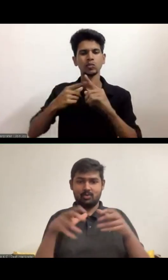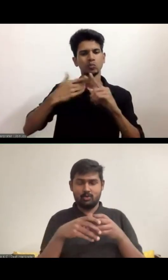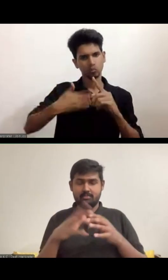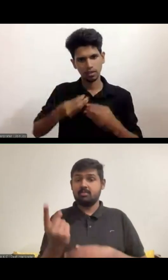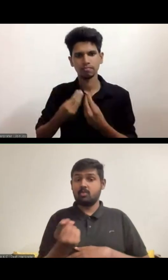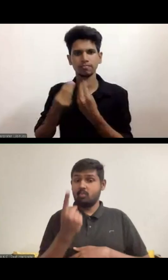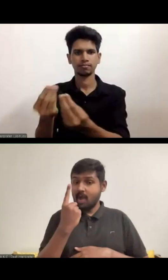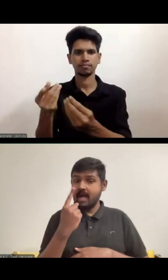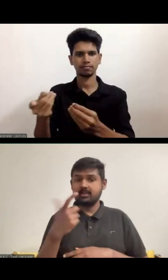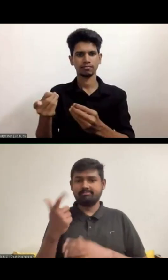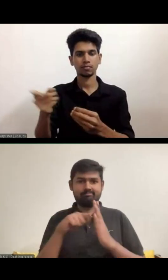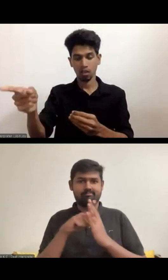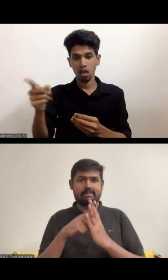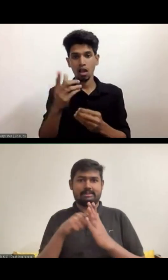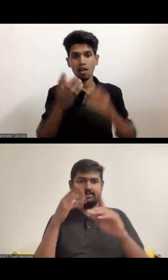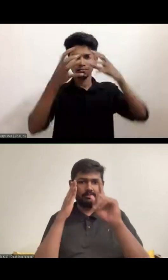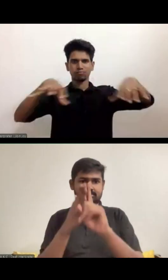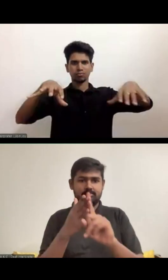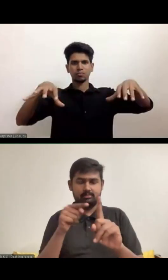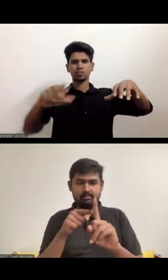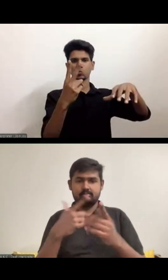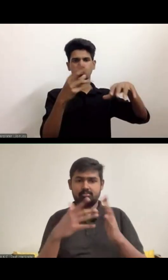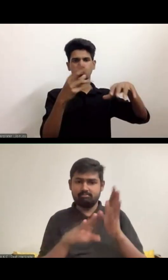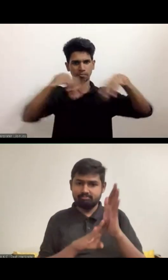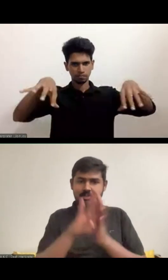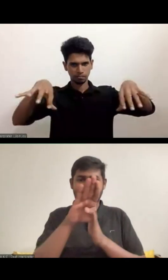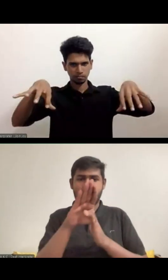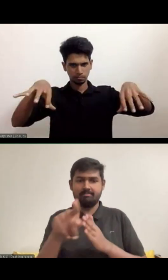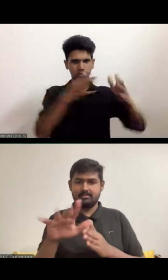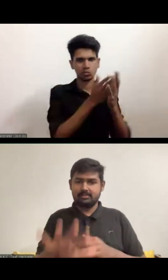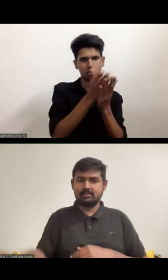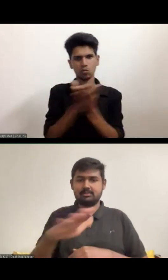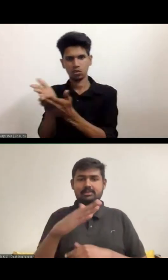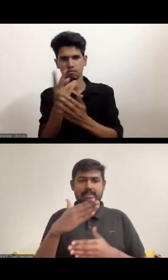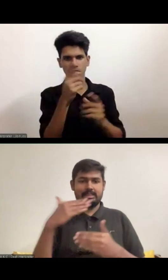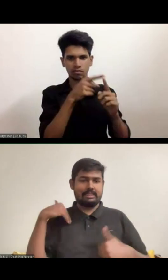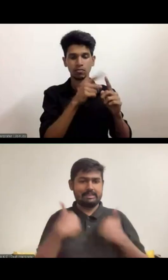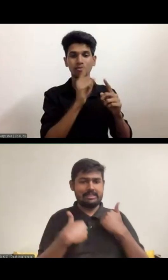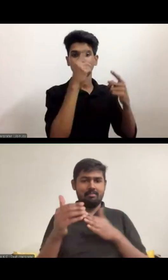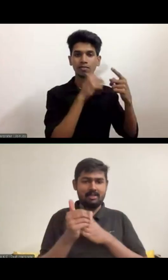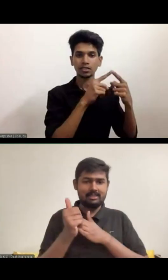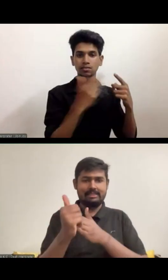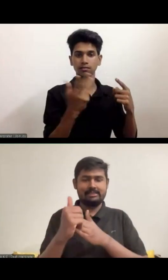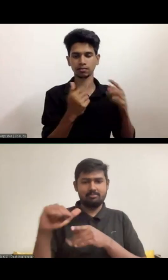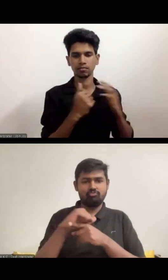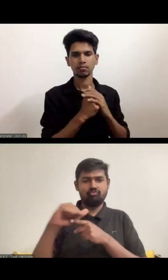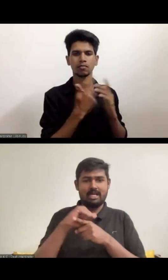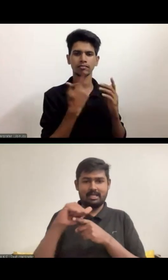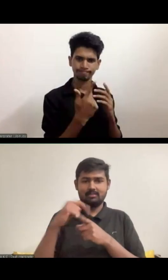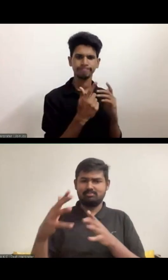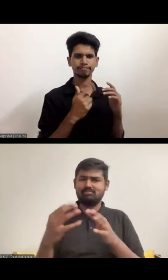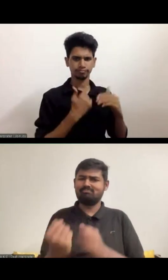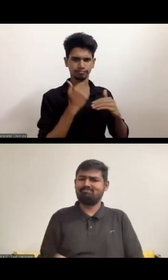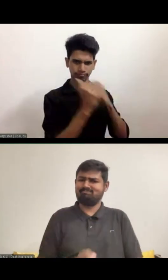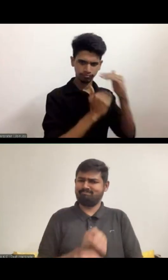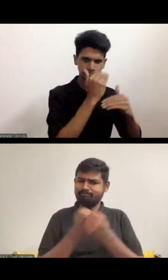One was to develop and deliver face-to-face workshops for disability advocates.